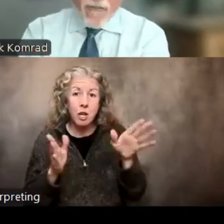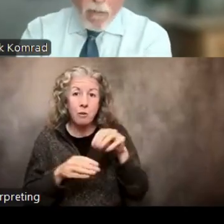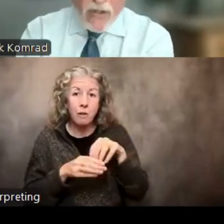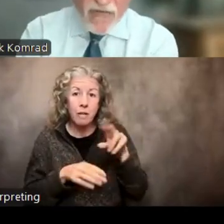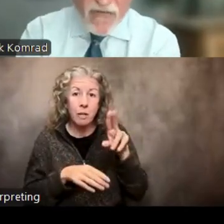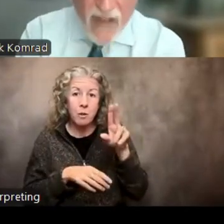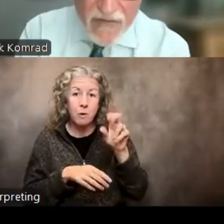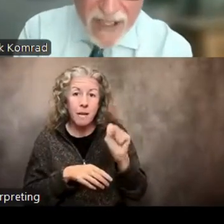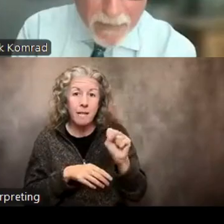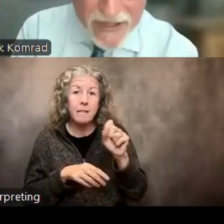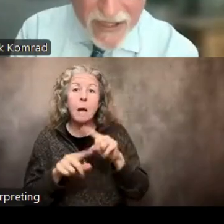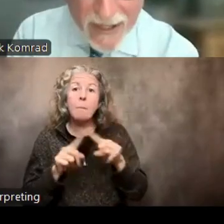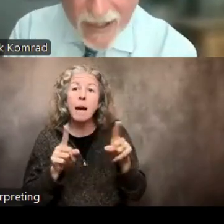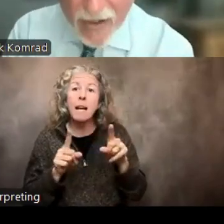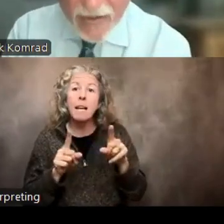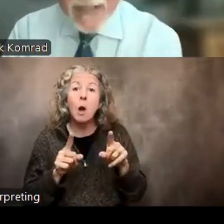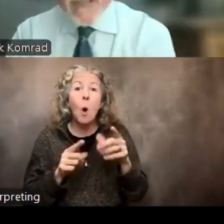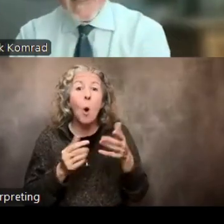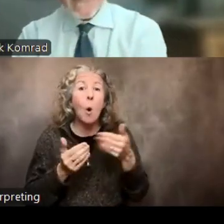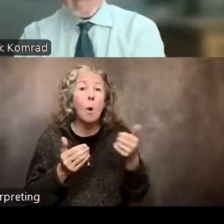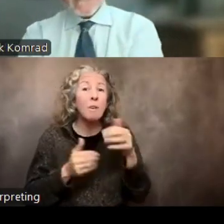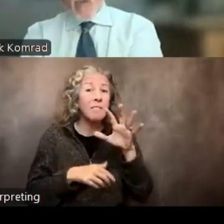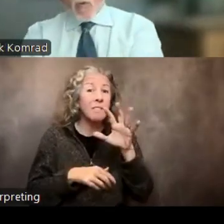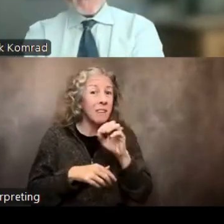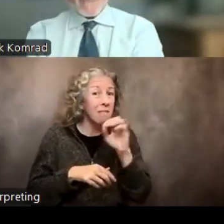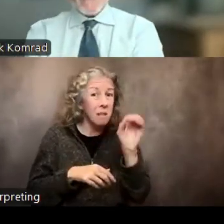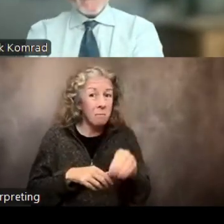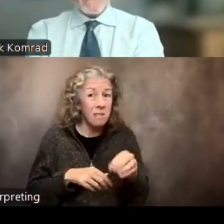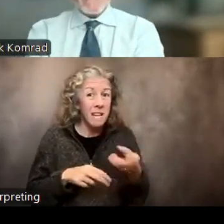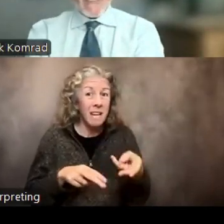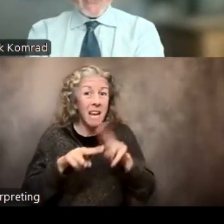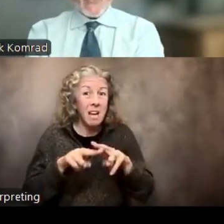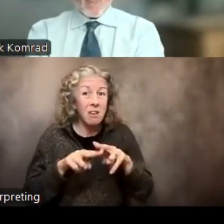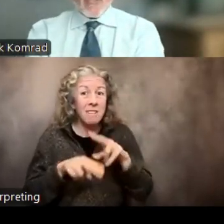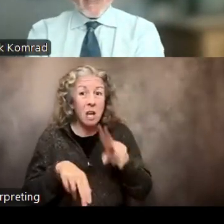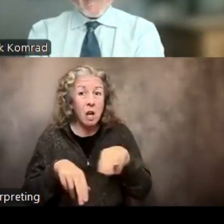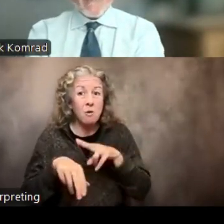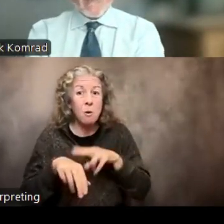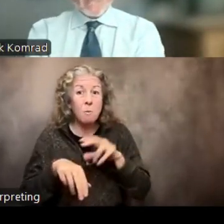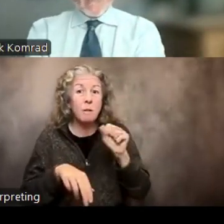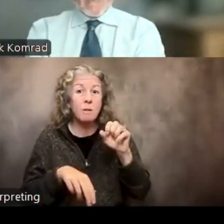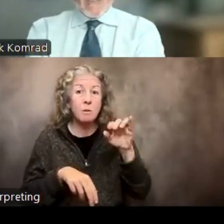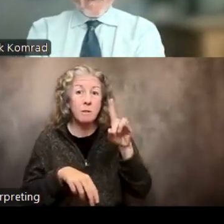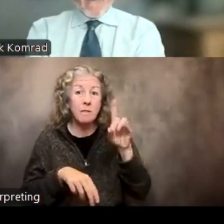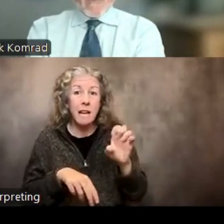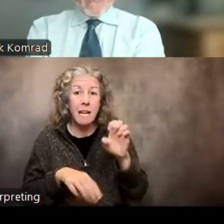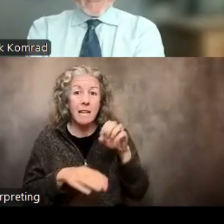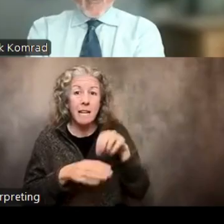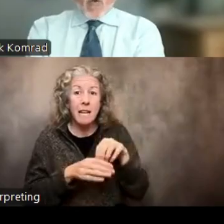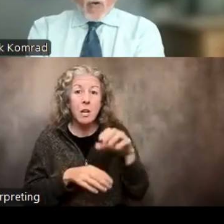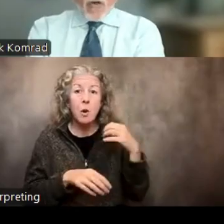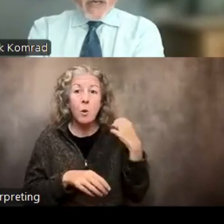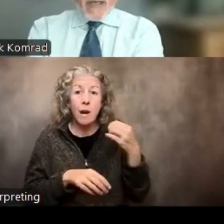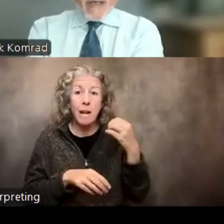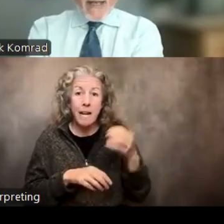almost 50% increase in ordinary suicides in Oregon. So Oregon